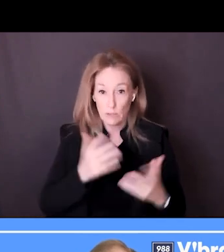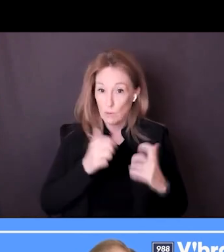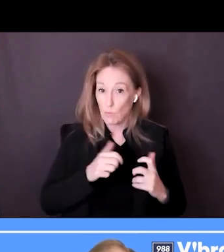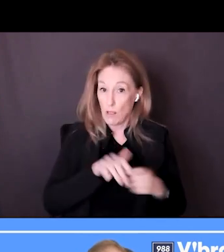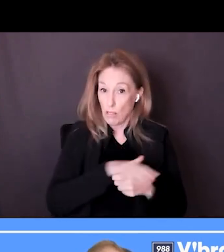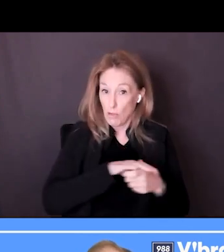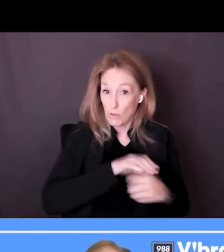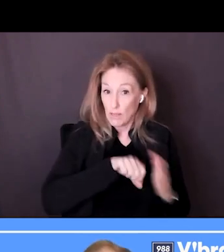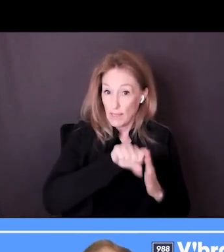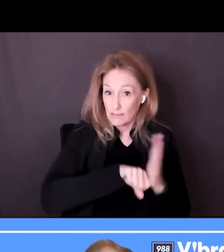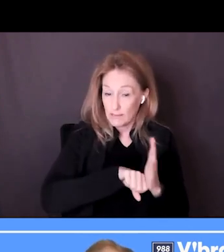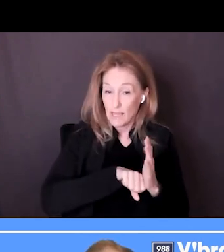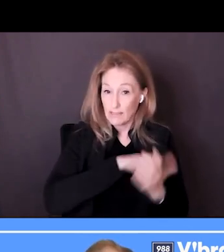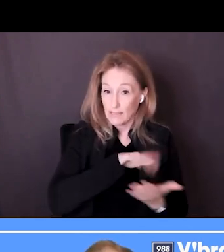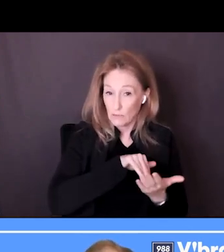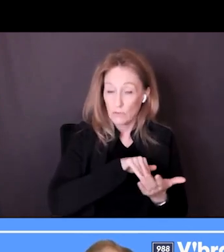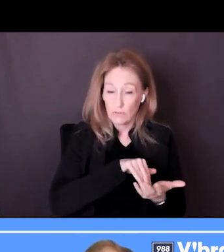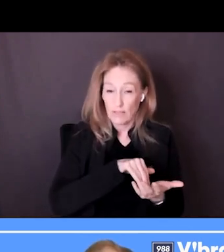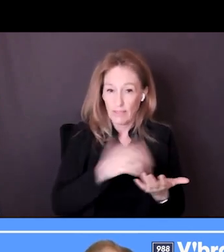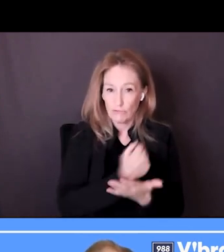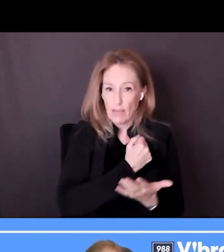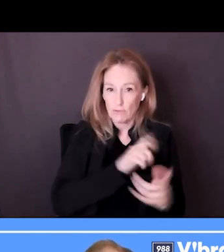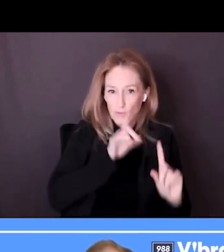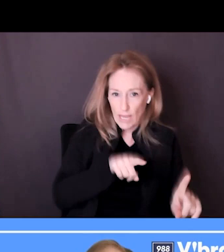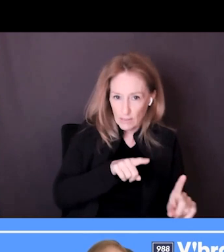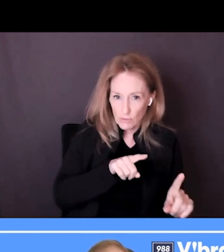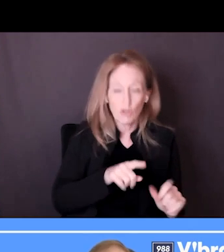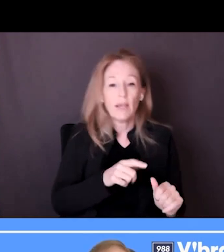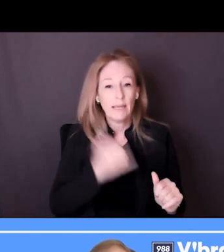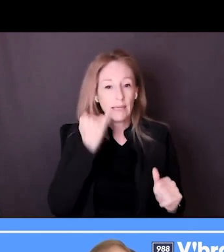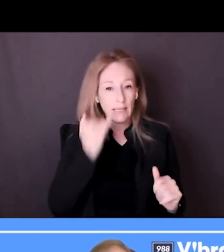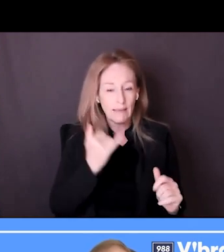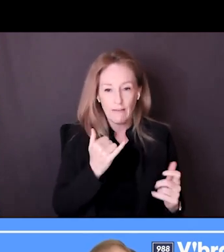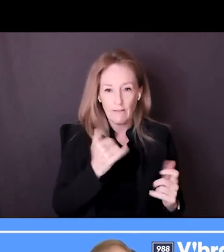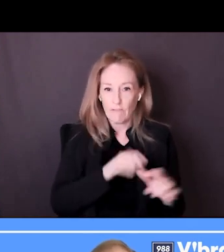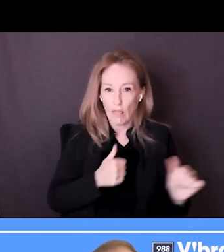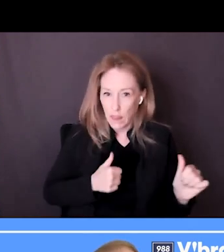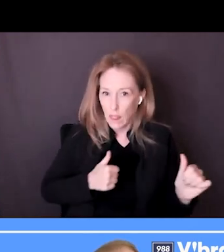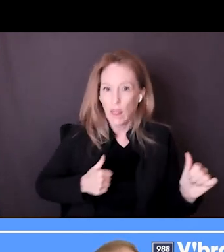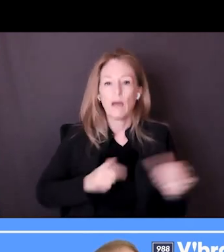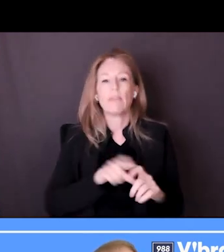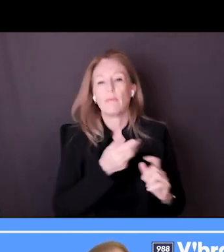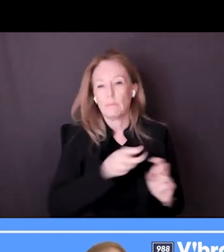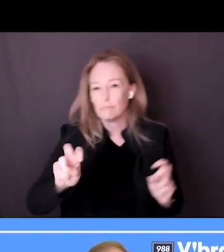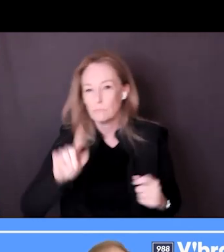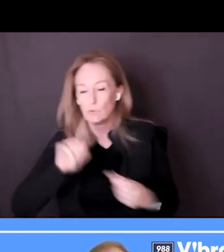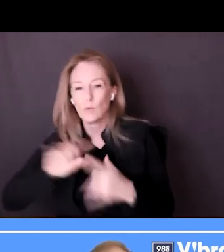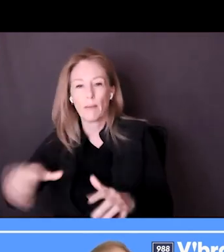CALL AND THEN MOVE TO THE BACK UP SYSTEM. >> AWESOME.